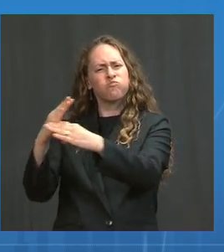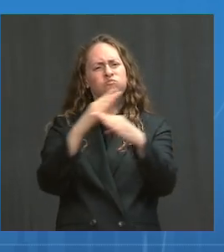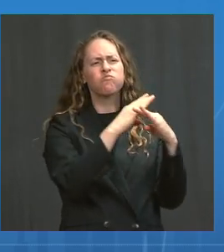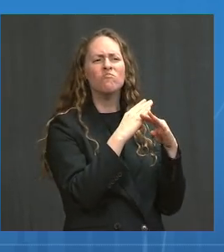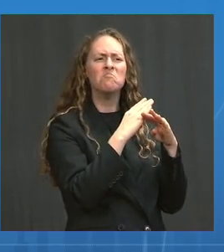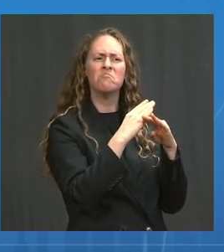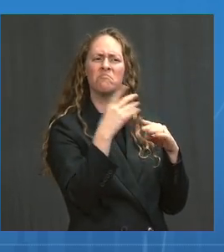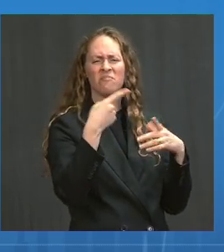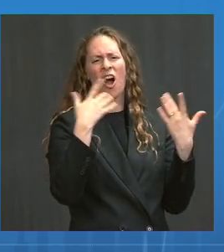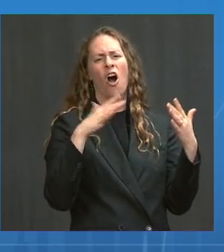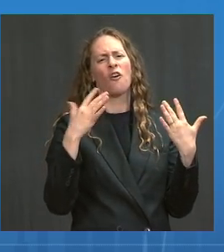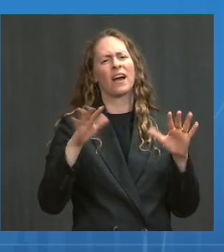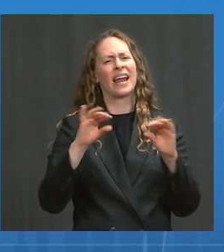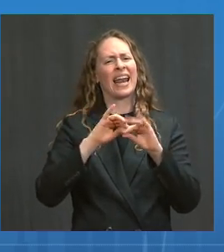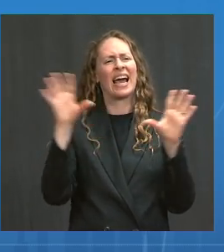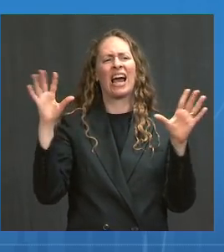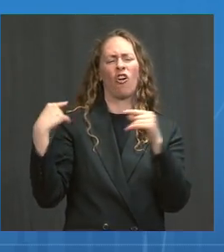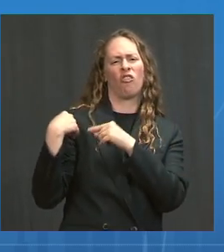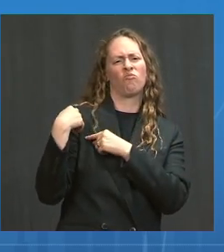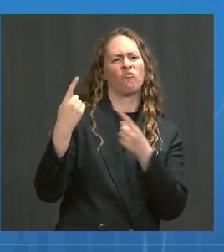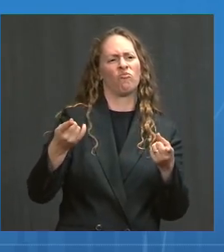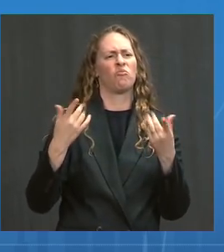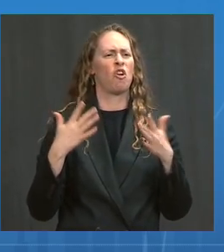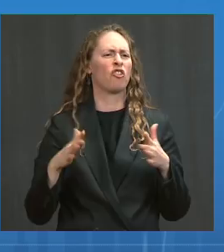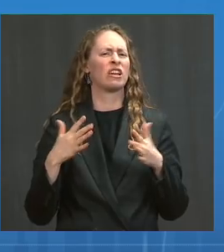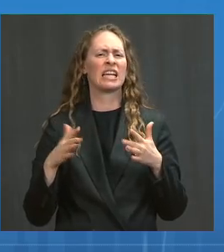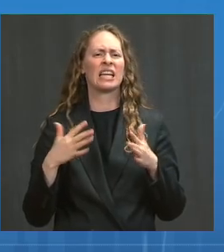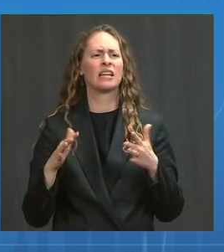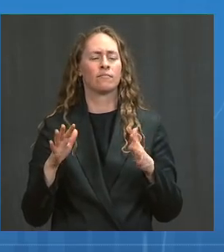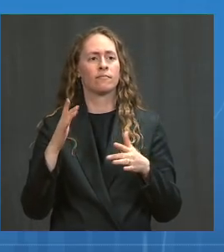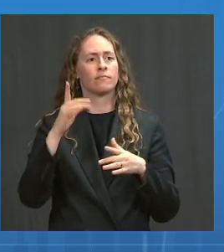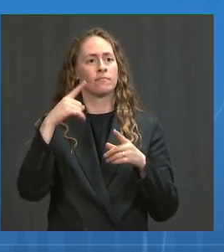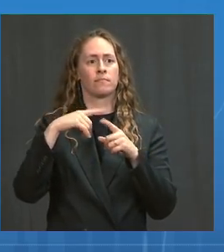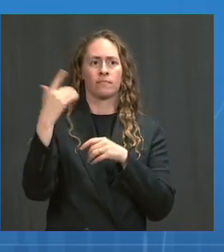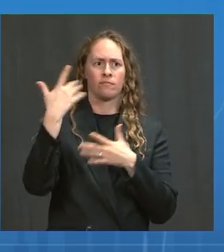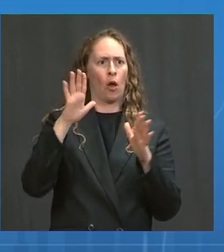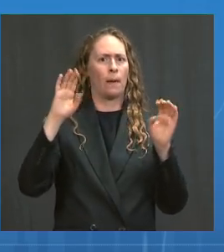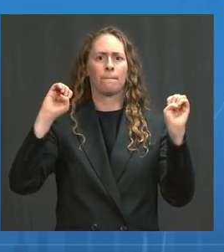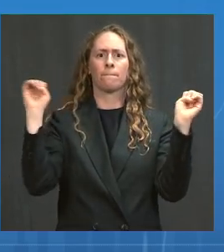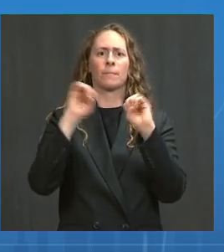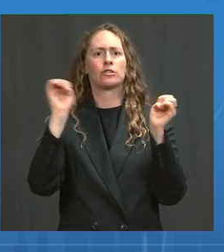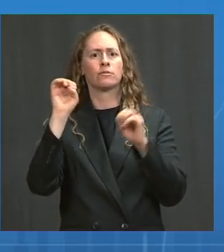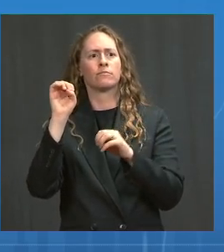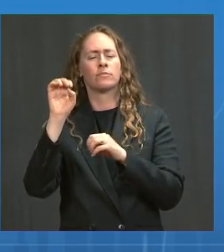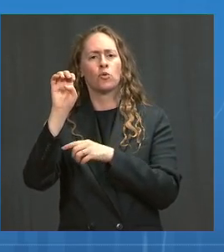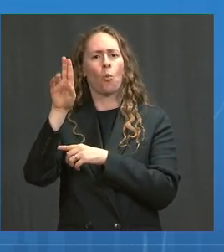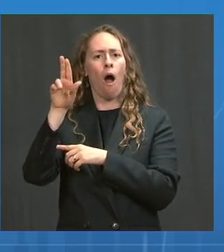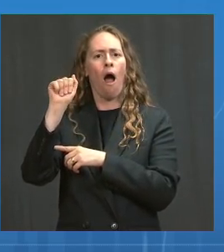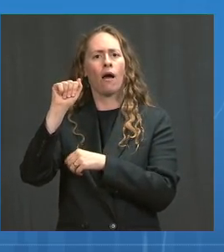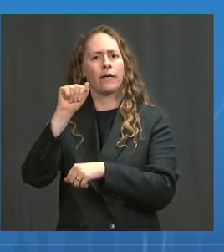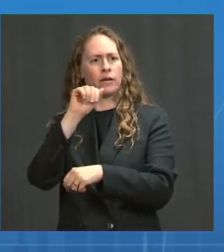and has received an emergency use authorization. The situation right now is that people, locally,